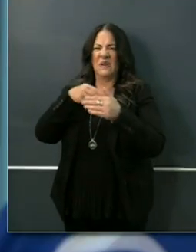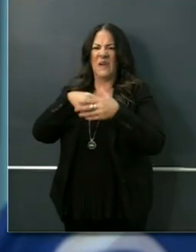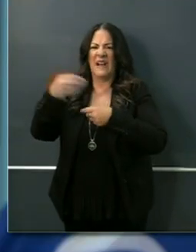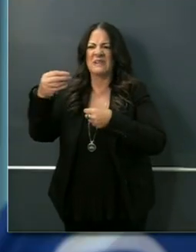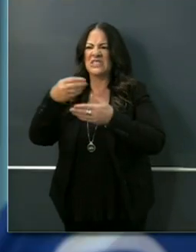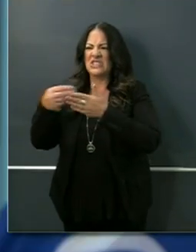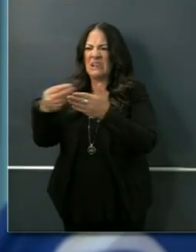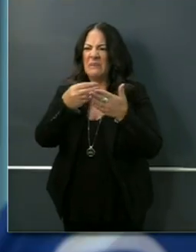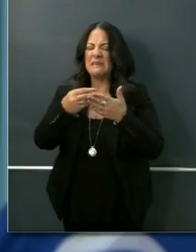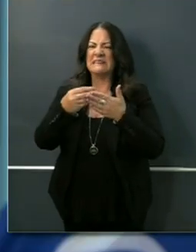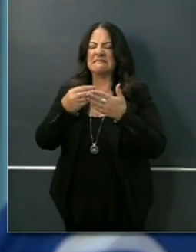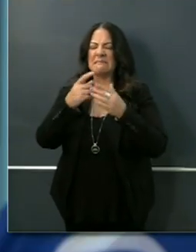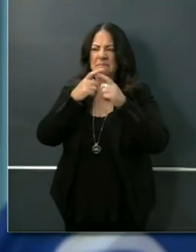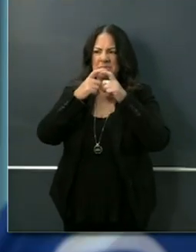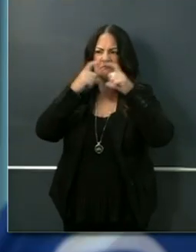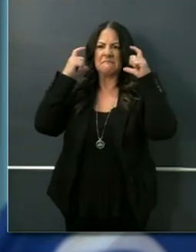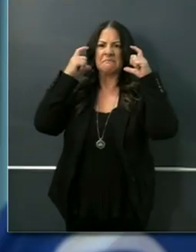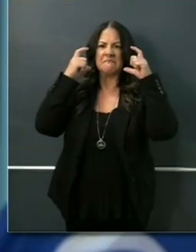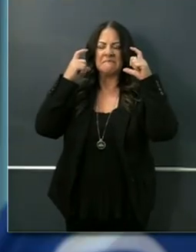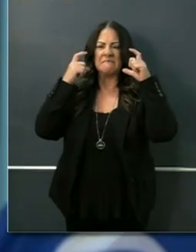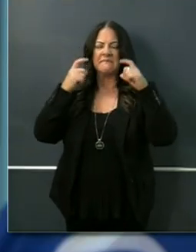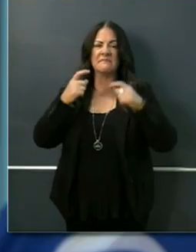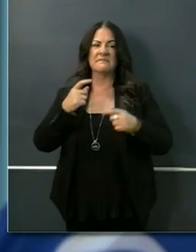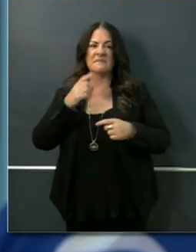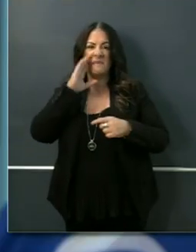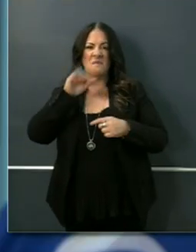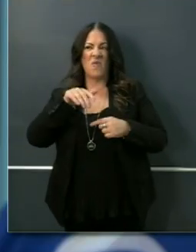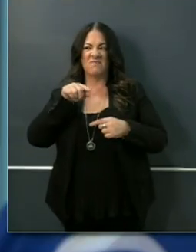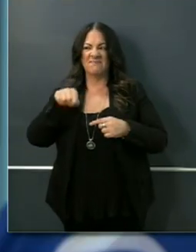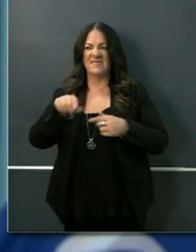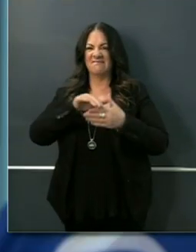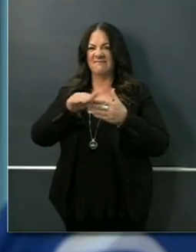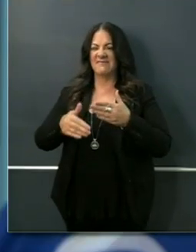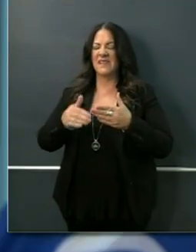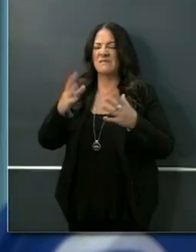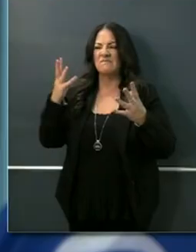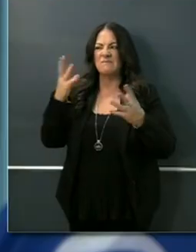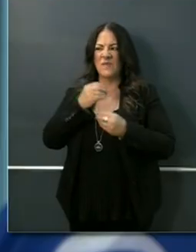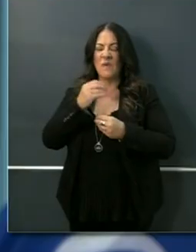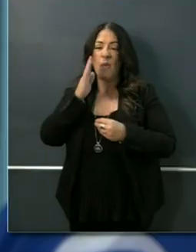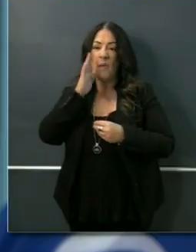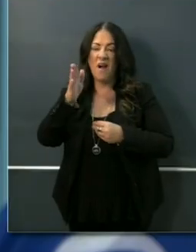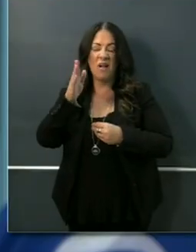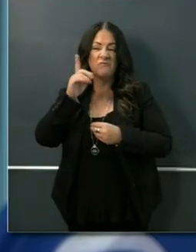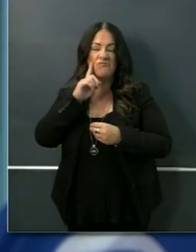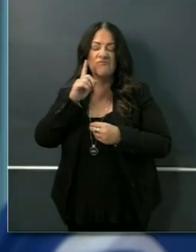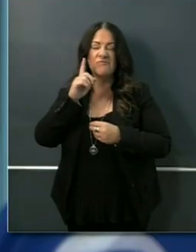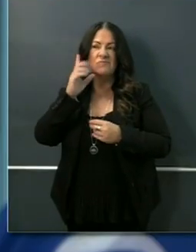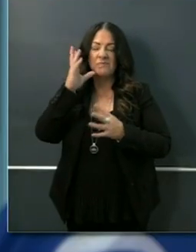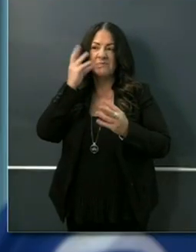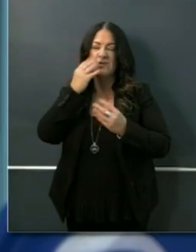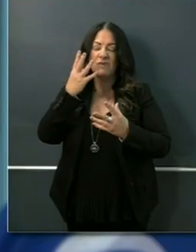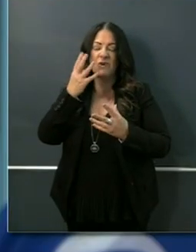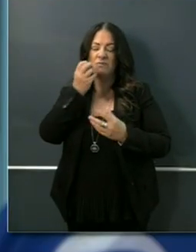AND APPROPRIATELY WEARING FACE COVERINGS WHEN YOU CANNOT PRACTICE PHYSICAL DISTANCING AT THE GROCERY STORE ELSEWHERE.